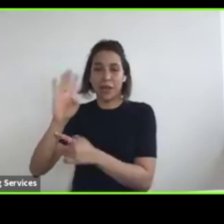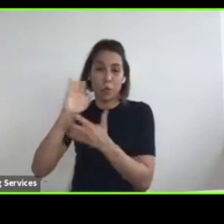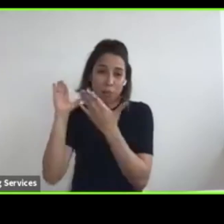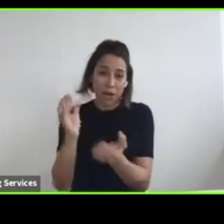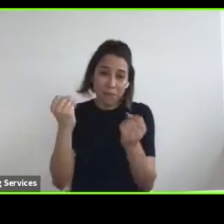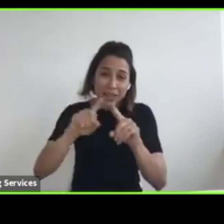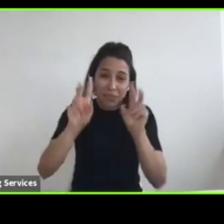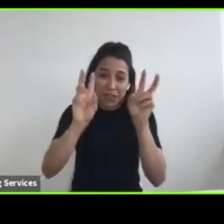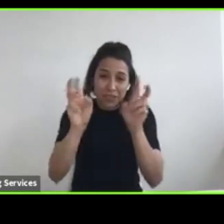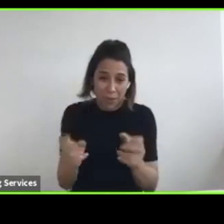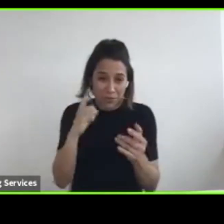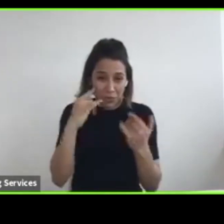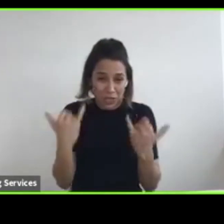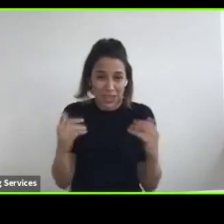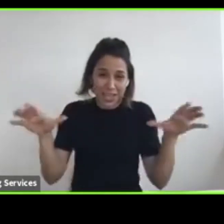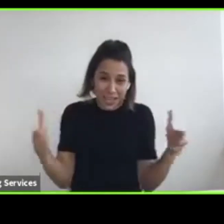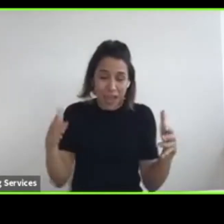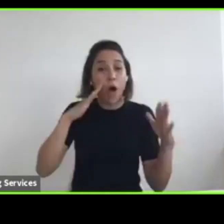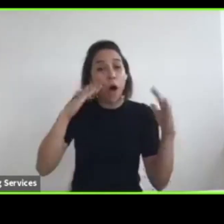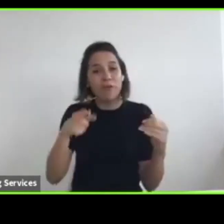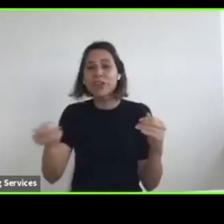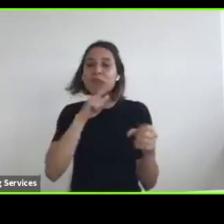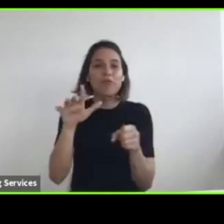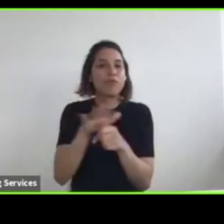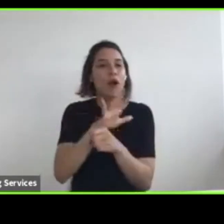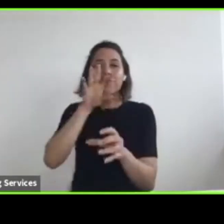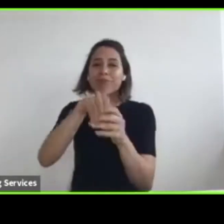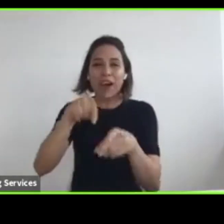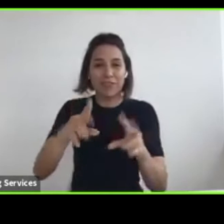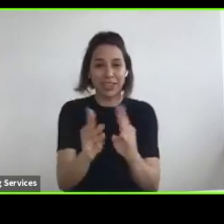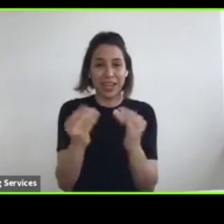ABLE TO BRING YOUR FULL SELVES TO THE SESSIONS AND TRULY CELEBRATE THE WEIGHT